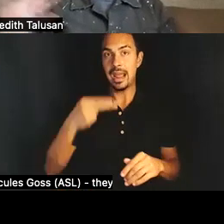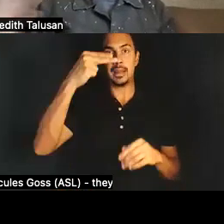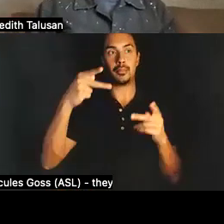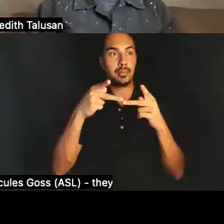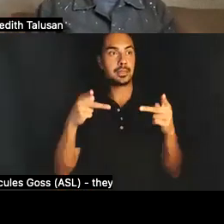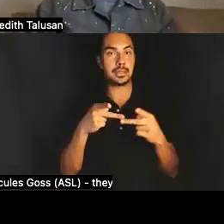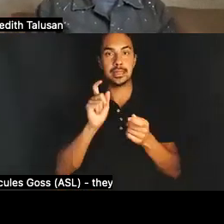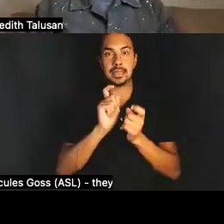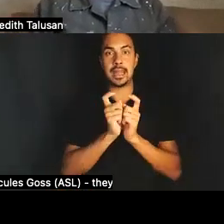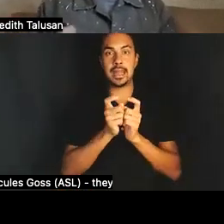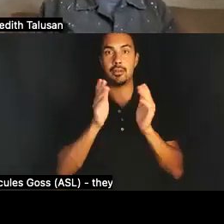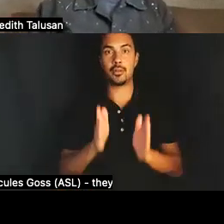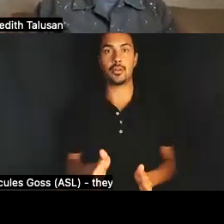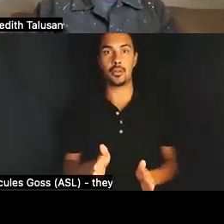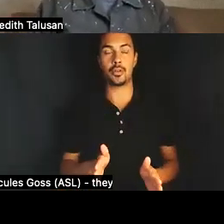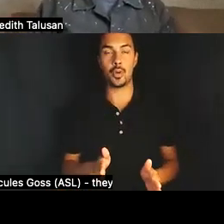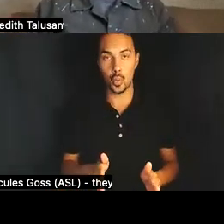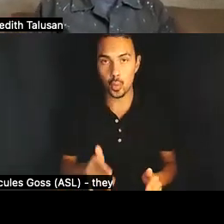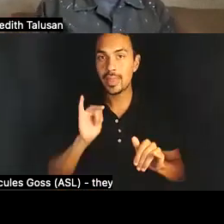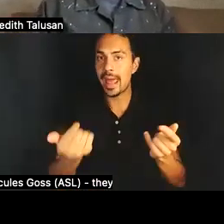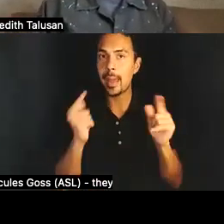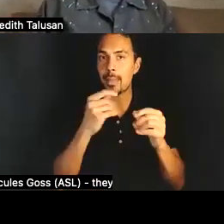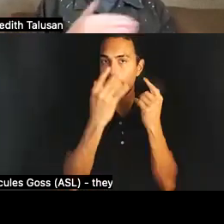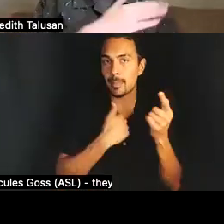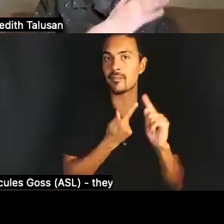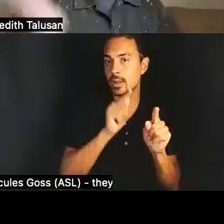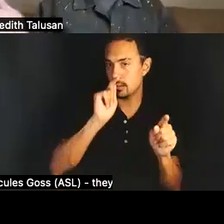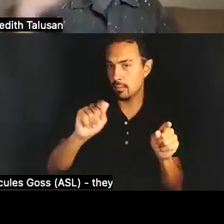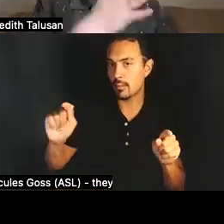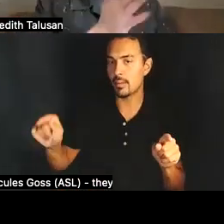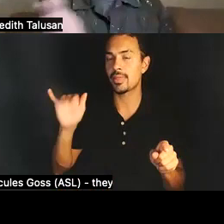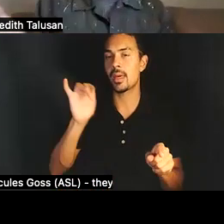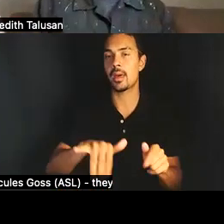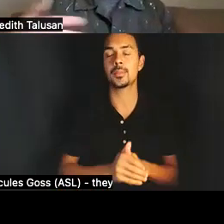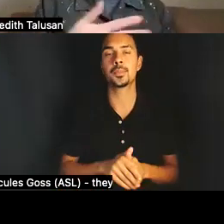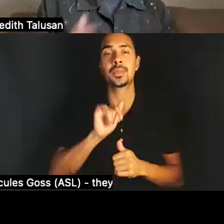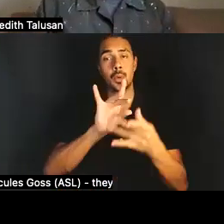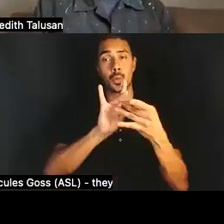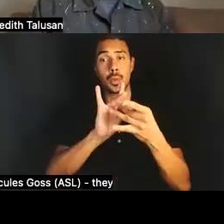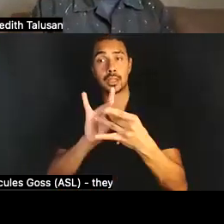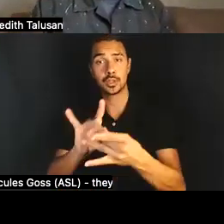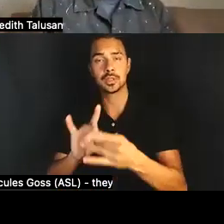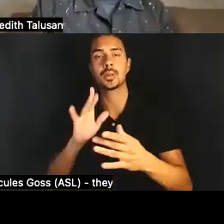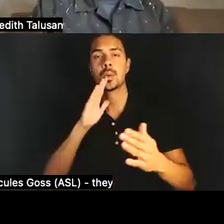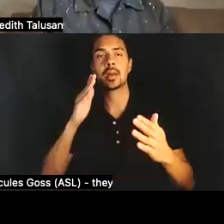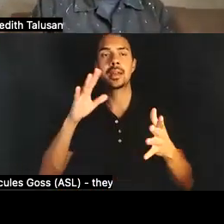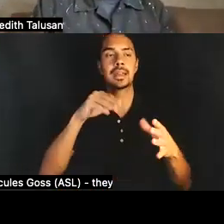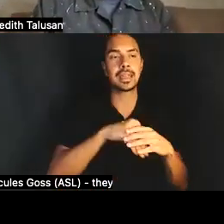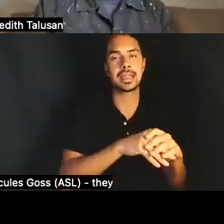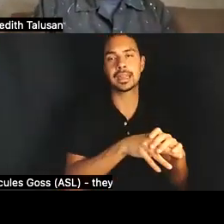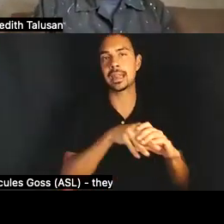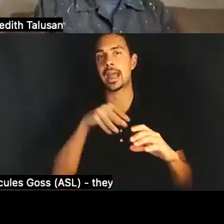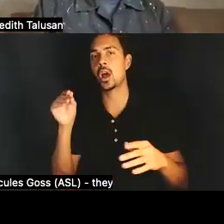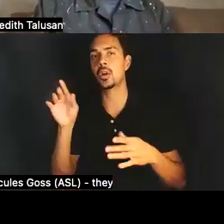highly positioned editor, right?